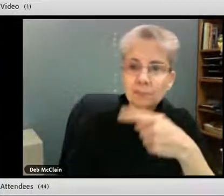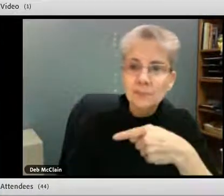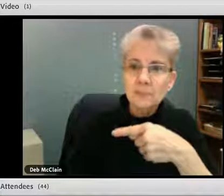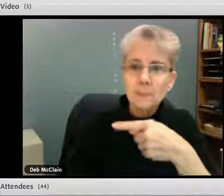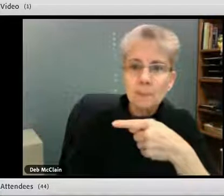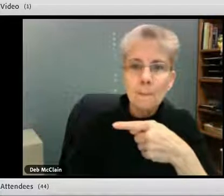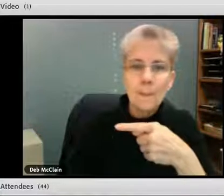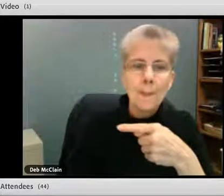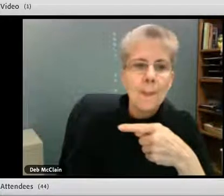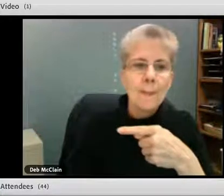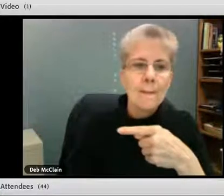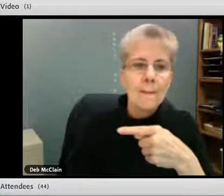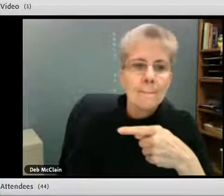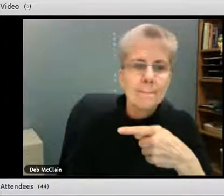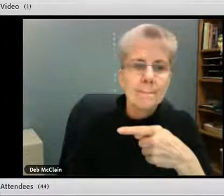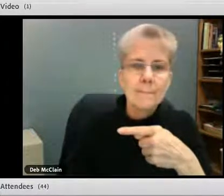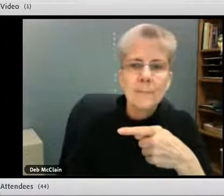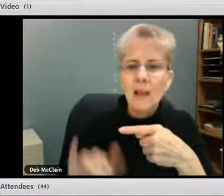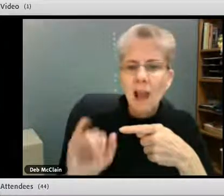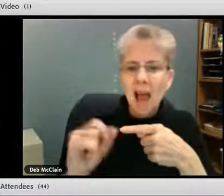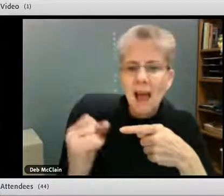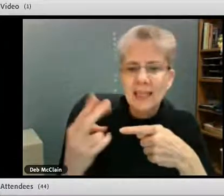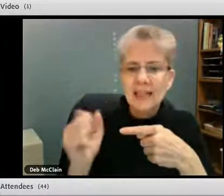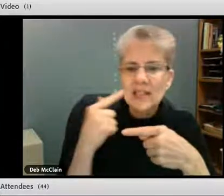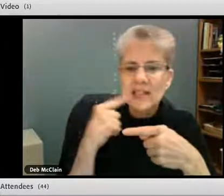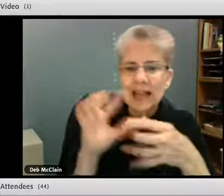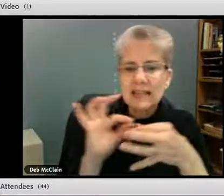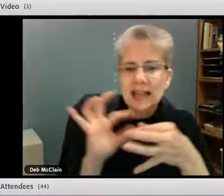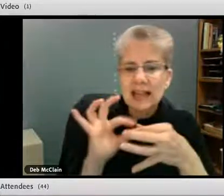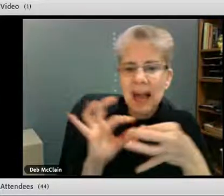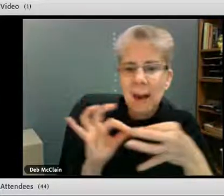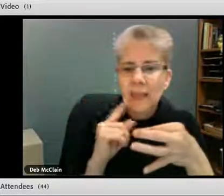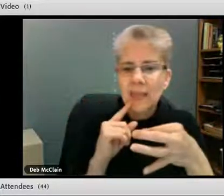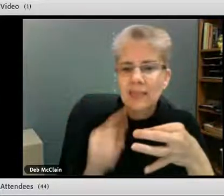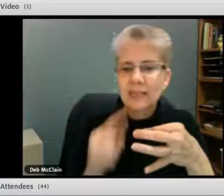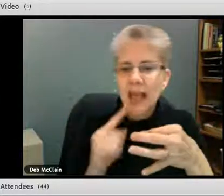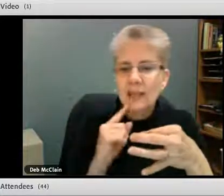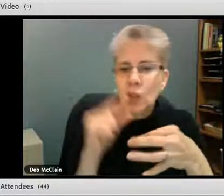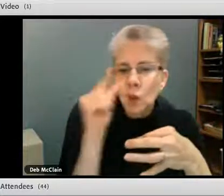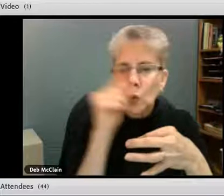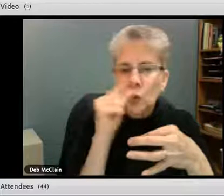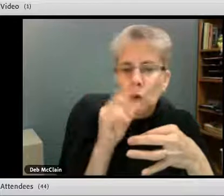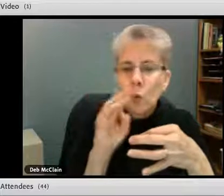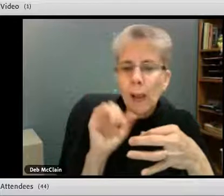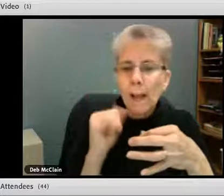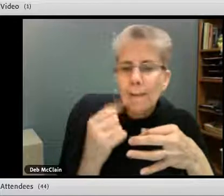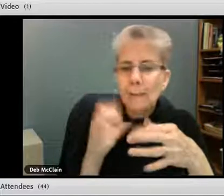Alicia is saying, it's just a comment, she thought that I made mention of the Google image search as unreliable for finding copyright-free imagery.